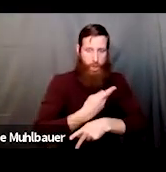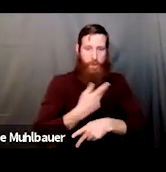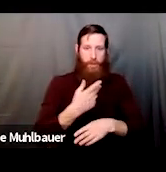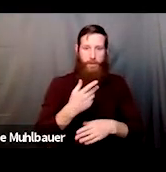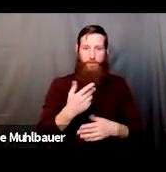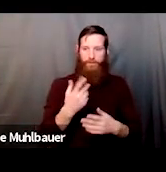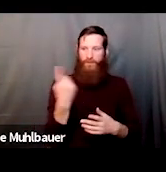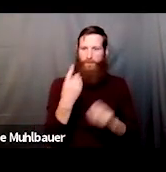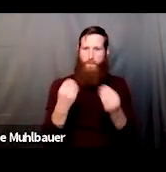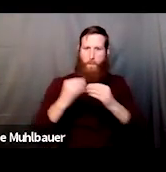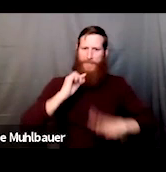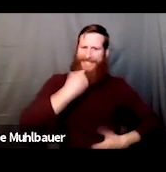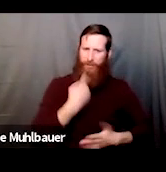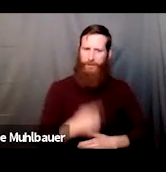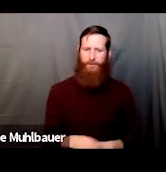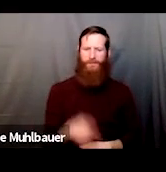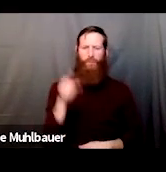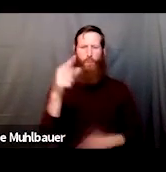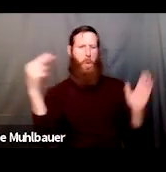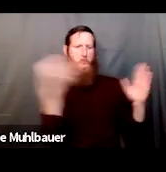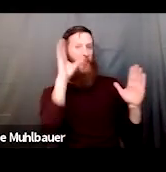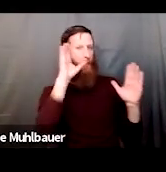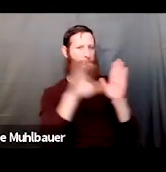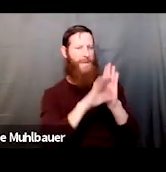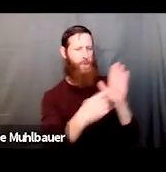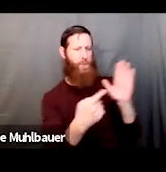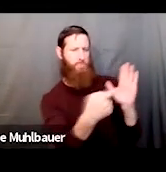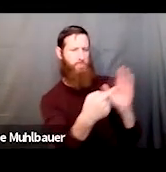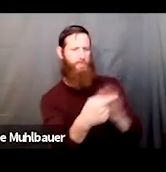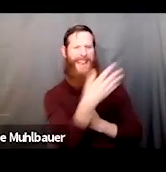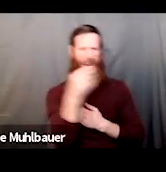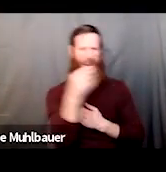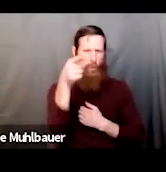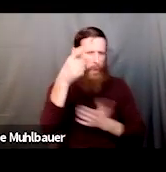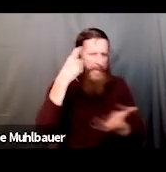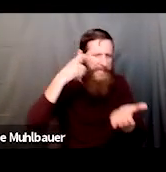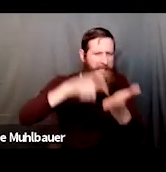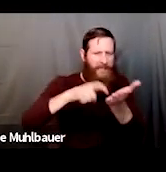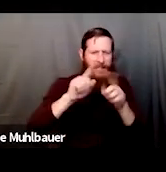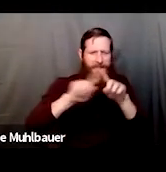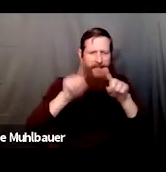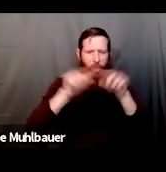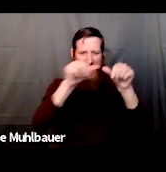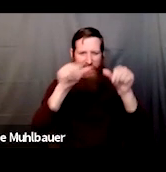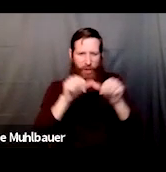Take a second and look at this photo on the screen in front of you and identify a couple areas where you really wouldn't want to get caught in an avalanche.